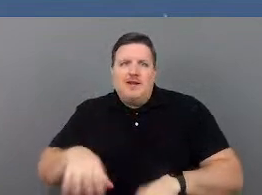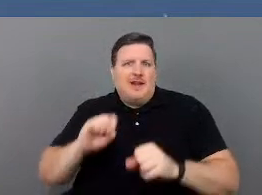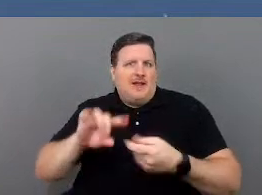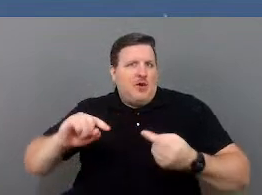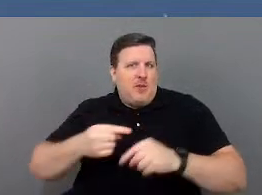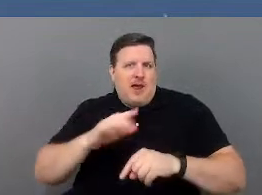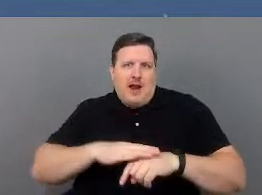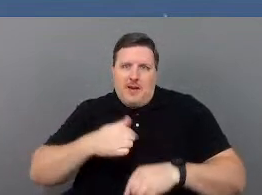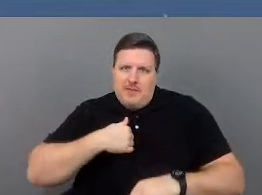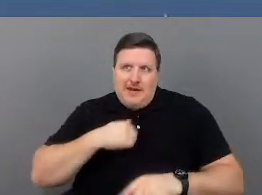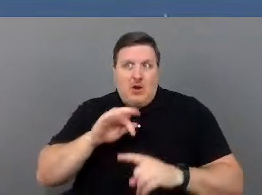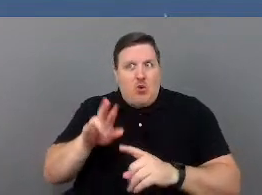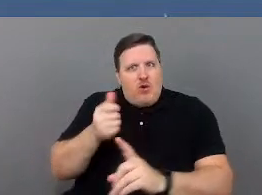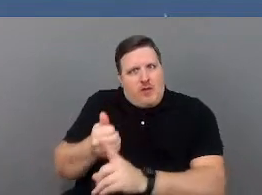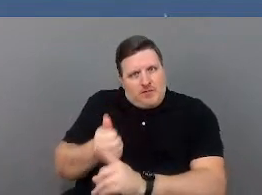POLICE, IN FACT, MAKE ME FEEL UNSAFE.